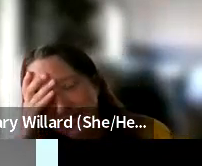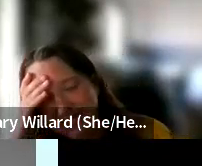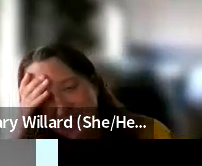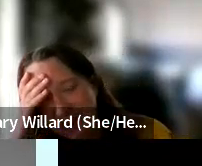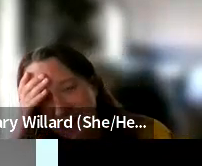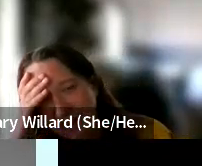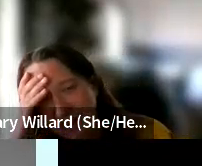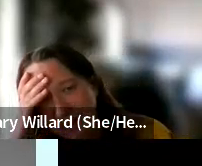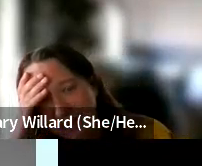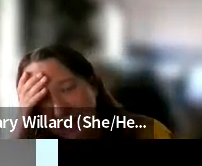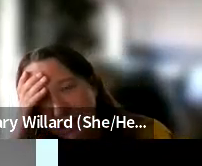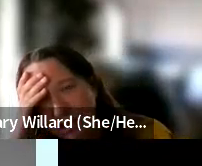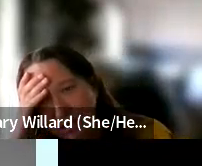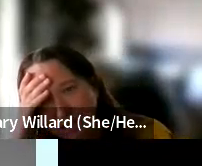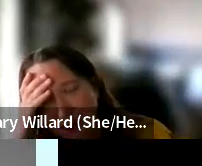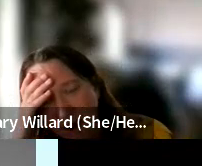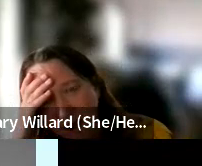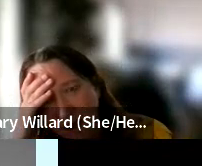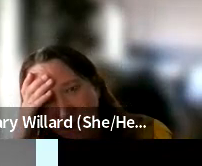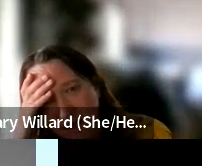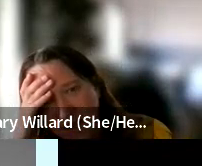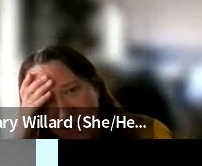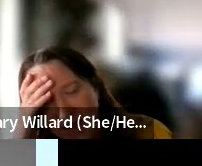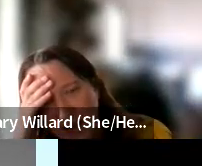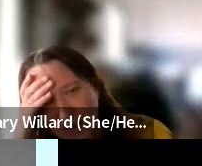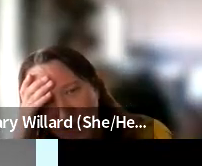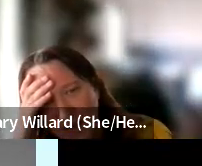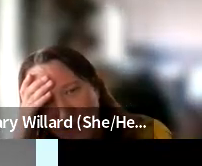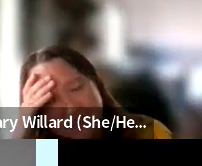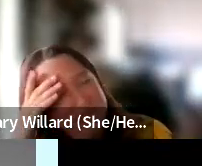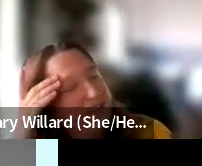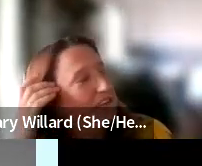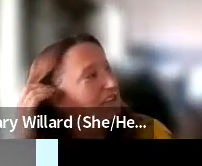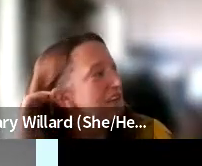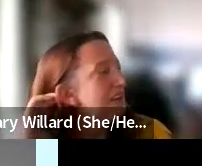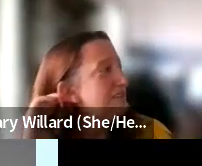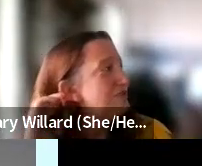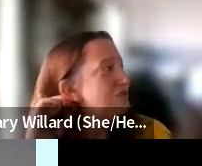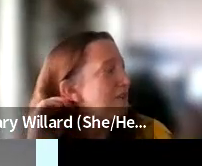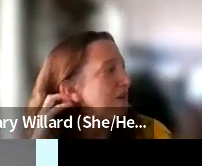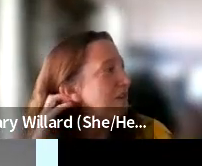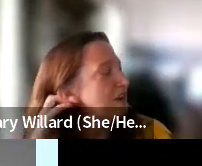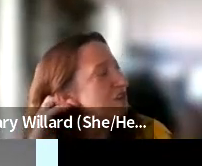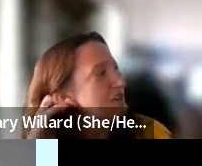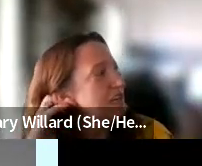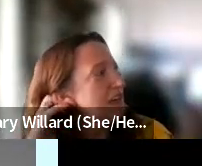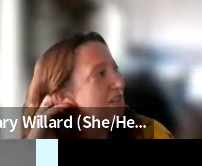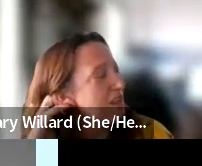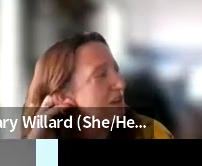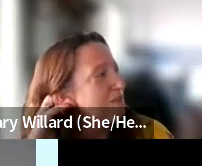While we are talked about the fight for ADA, we briefly